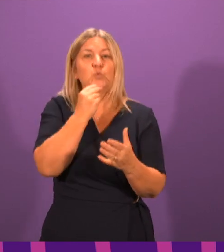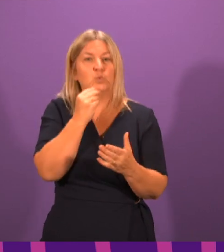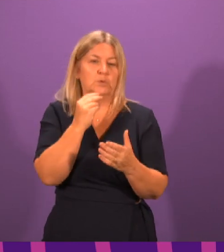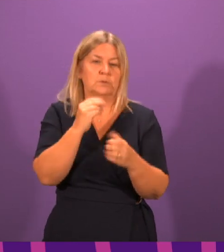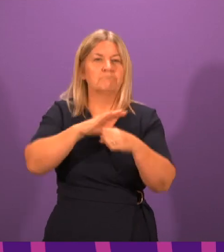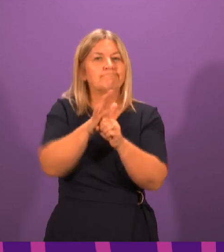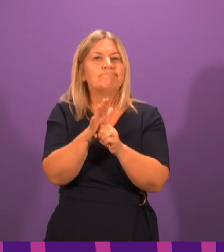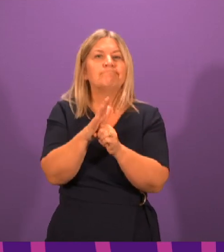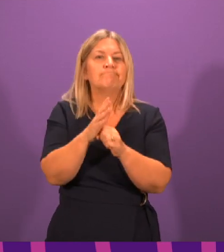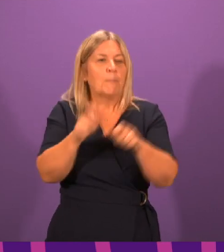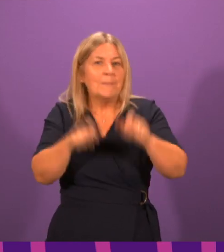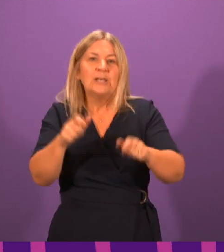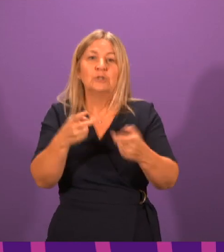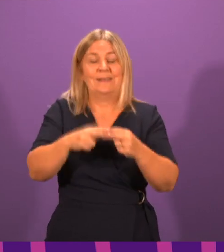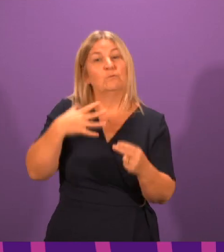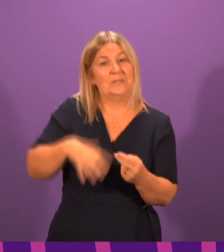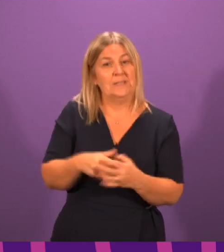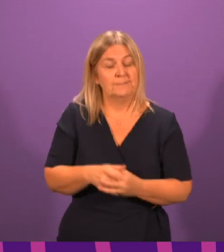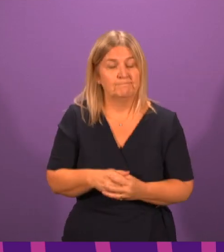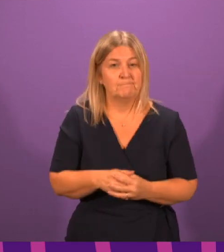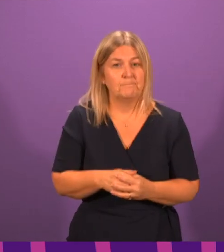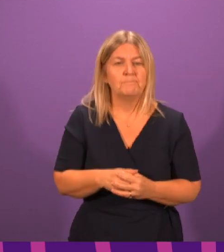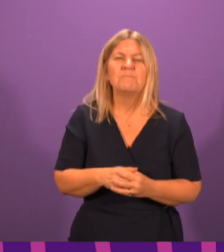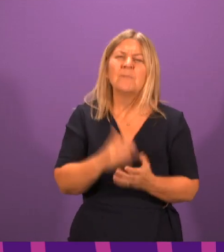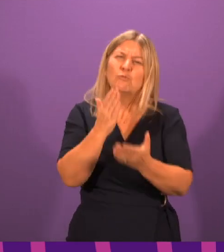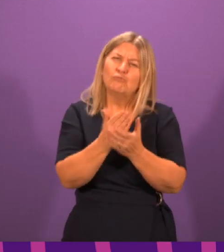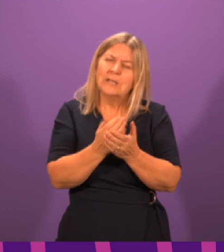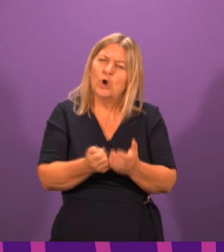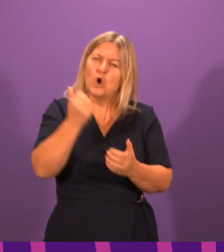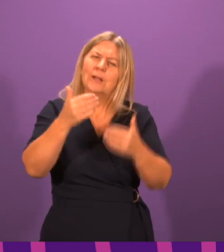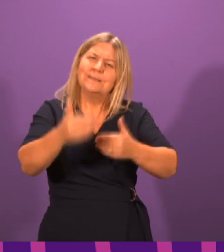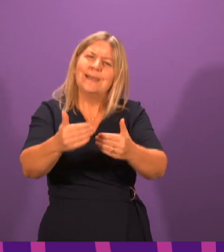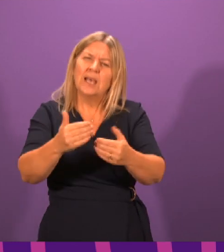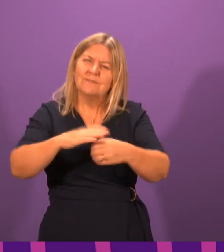The curtailment of many services for patients in the early stage of the pandemic has meant